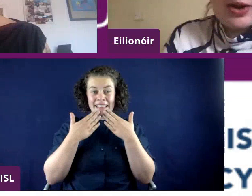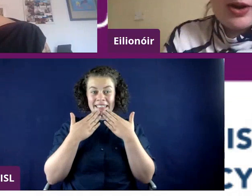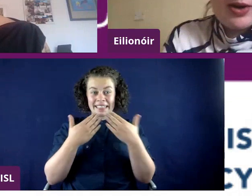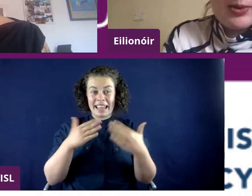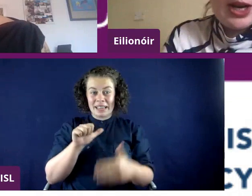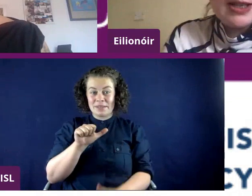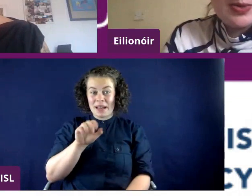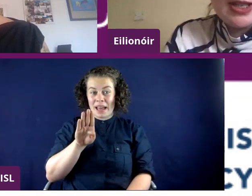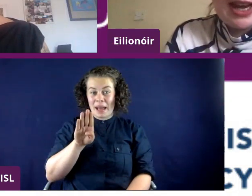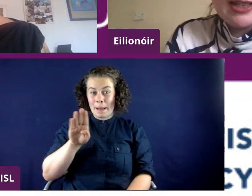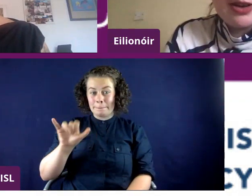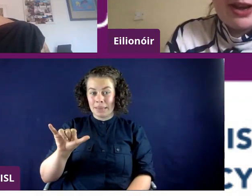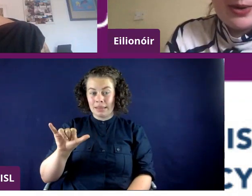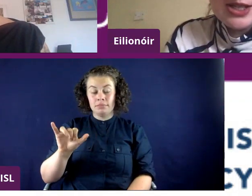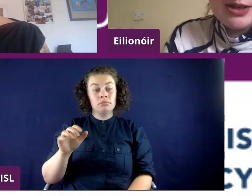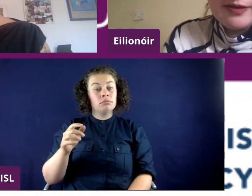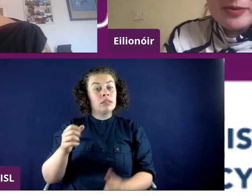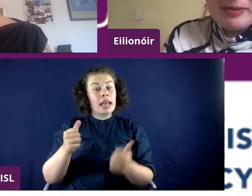Does anybody else want to answer that question?